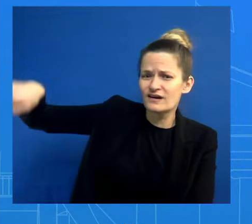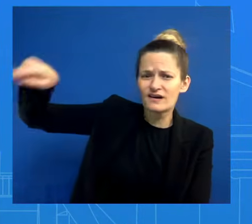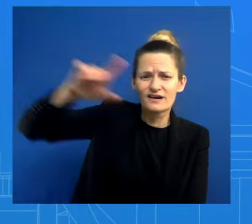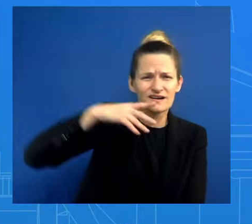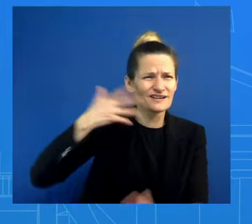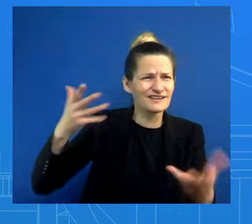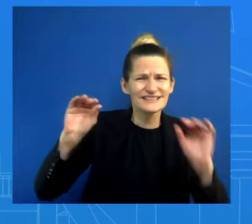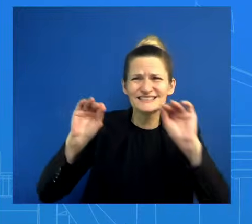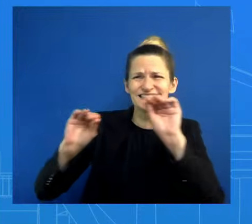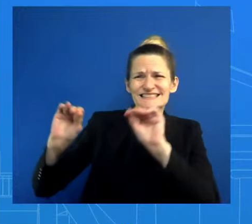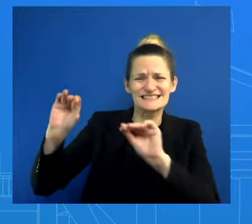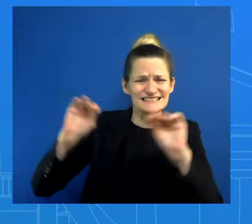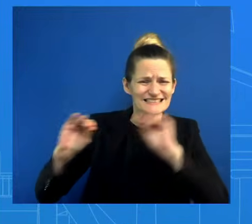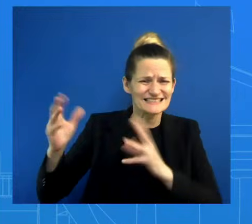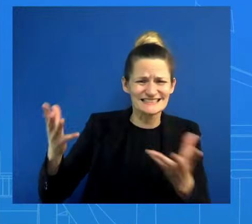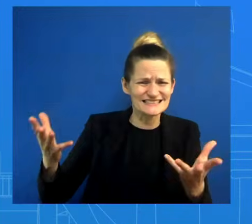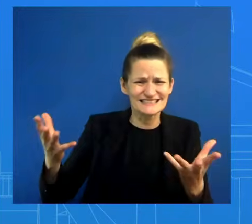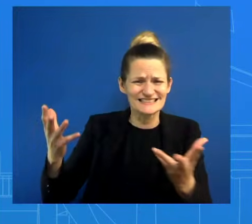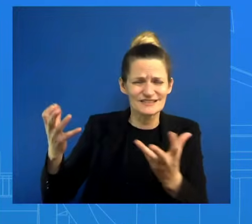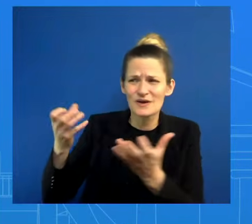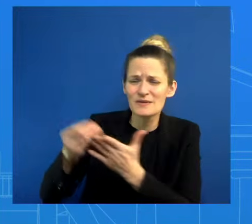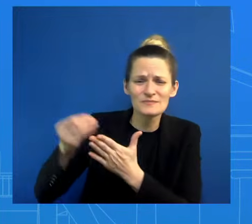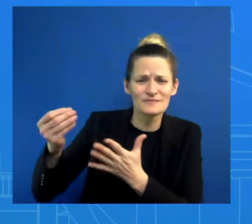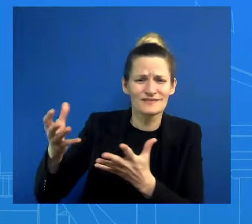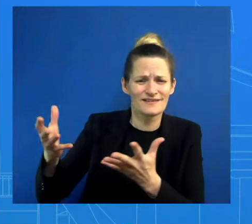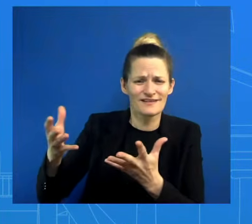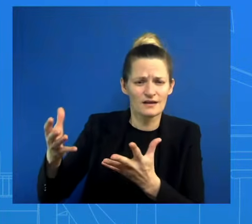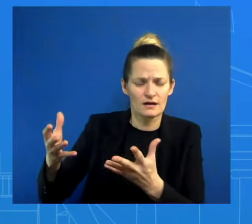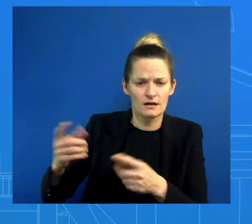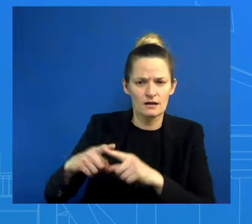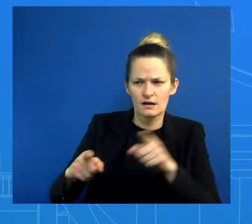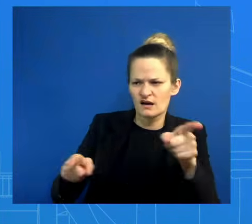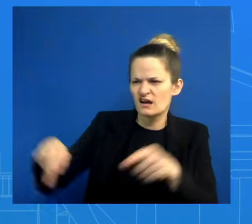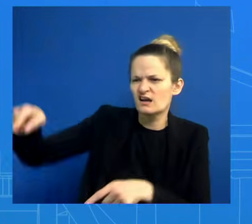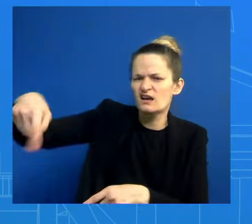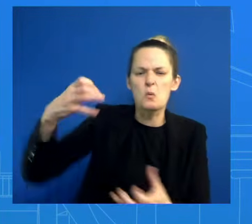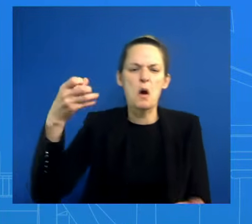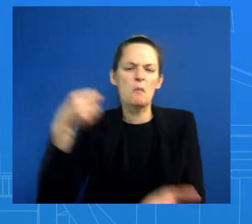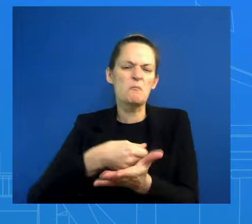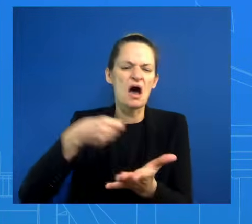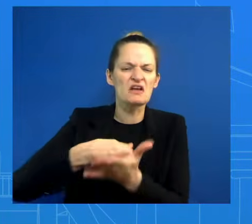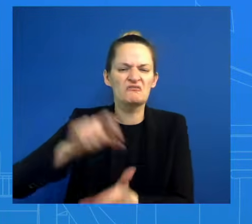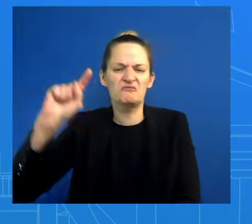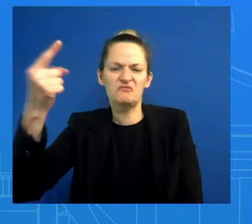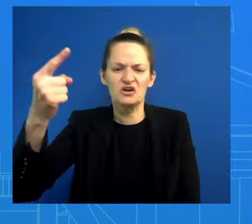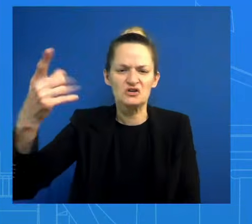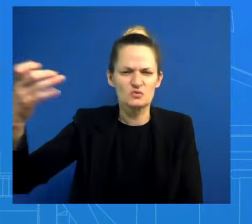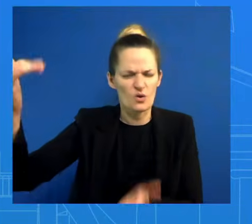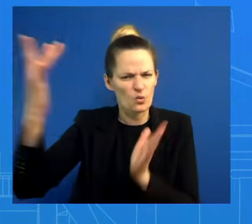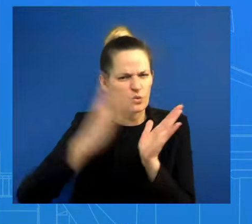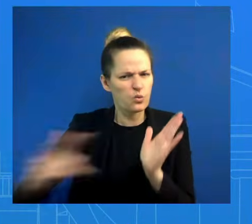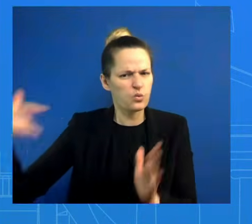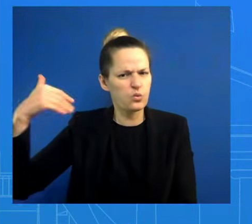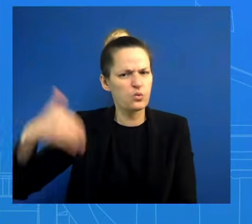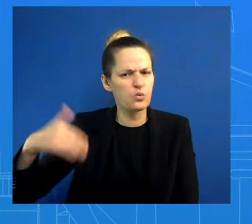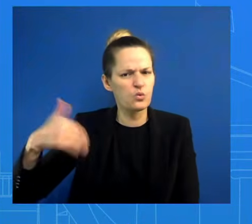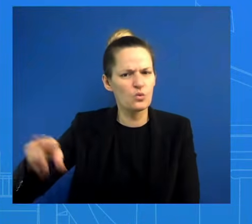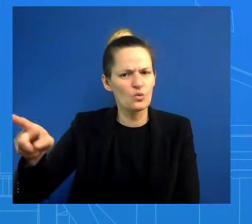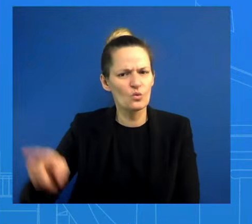the President and the administration understands that Americans are struggling with the high cost of housing. That is something that we have seen